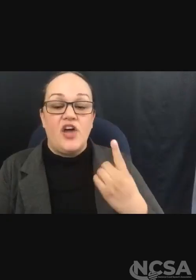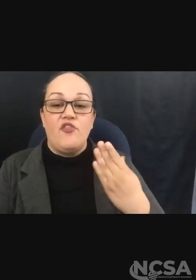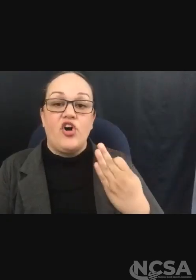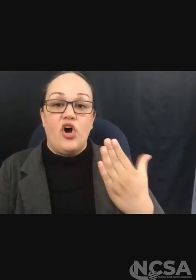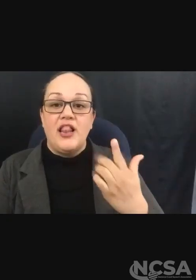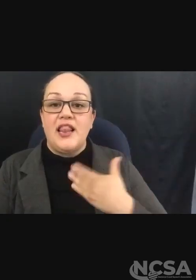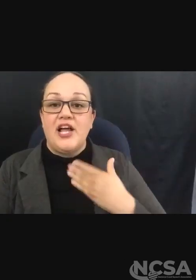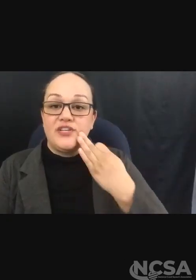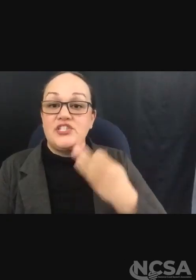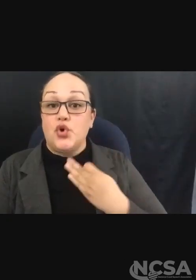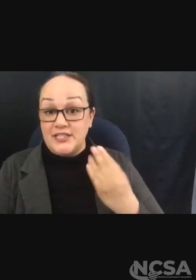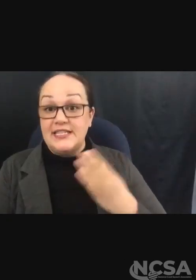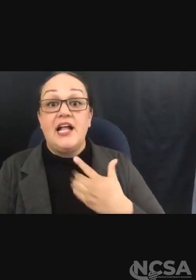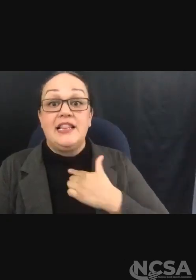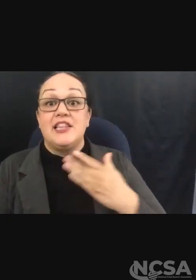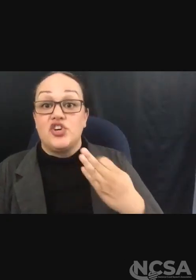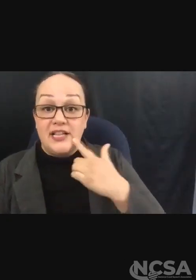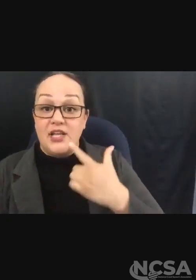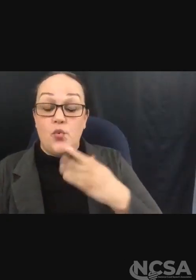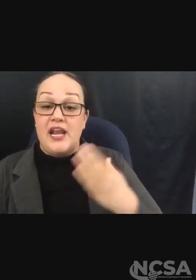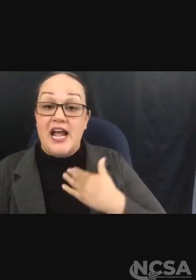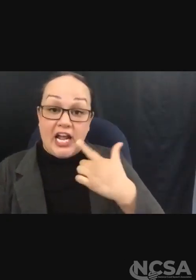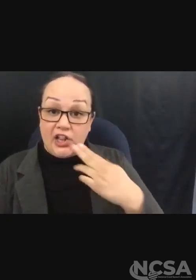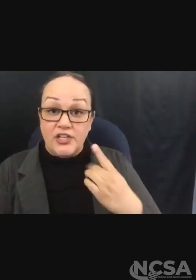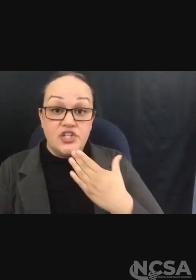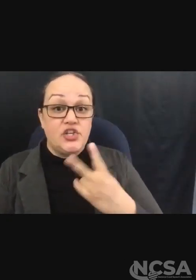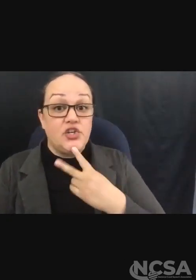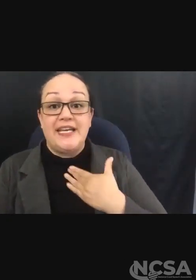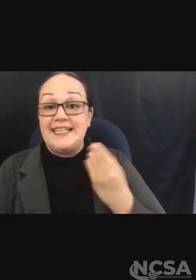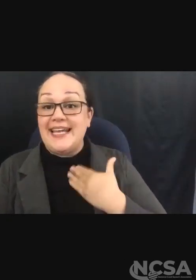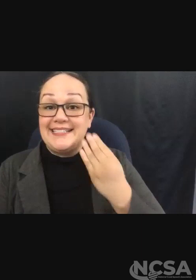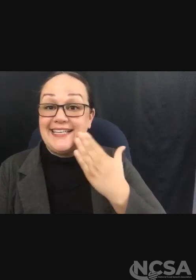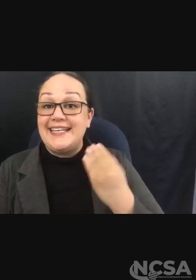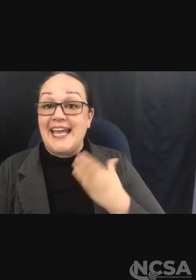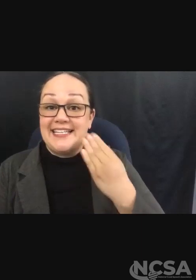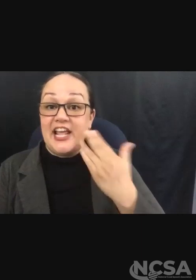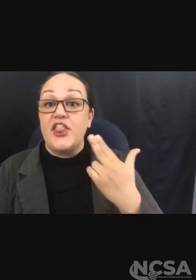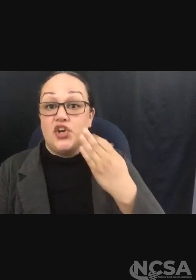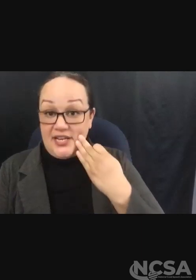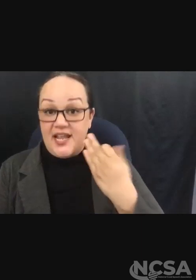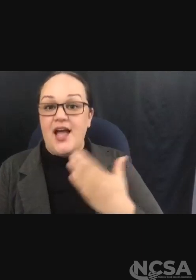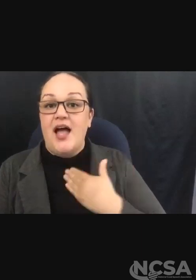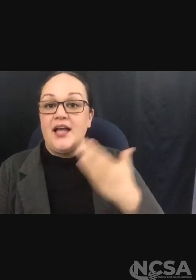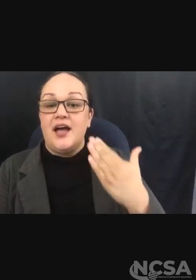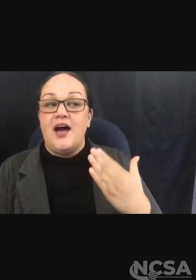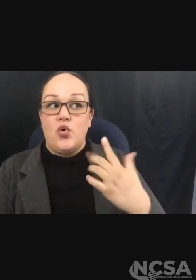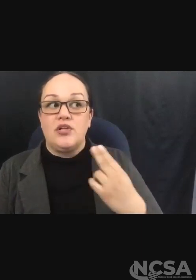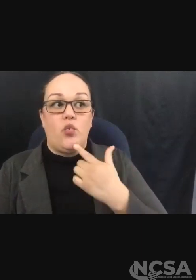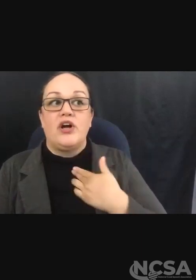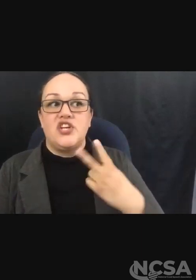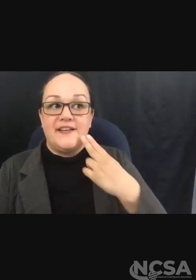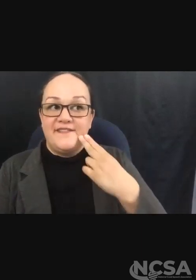I mean literally when I learn how to cue in 1993 I was watching a VHS videotape,